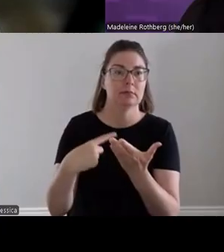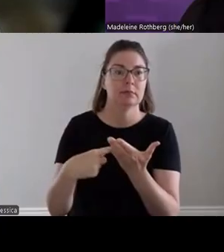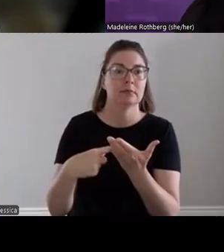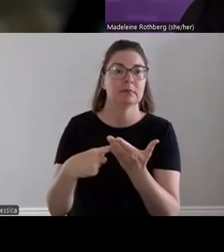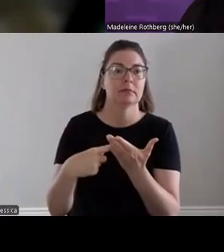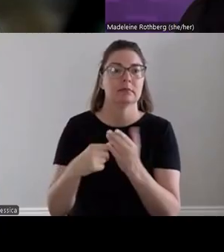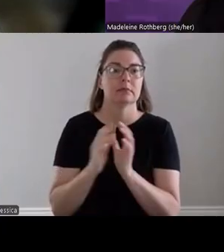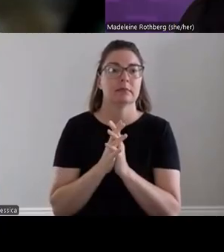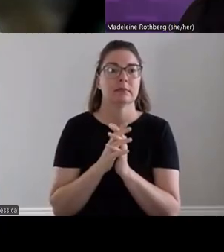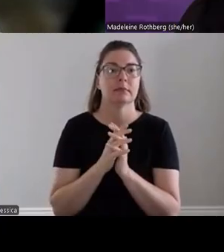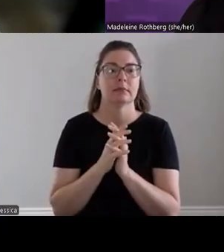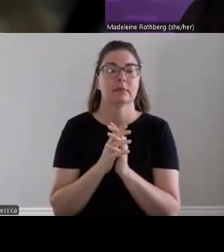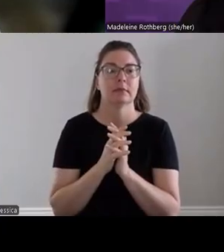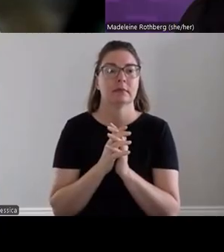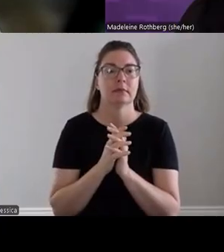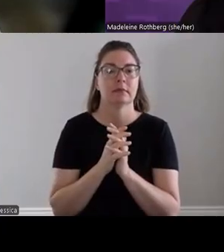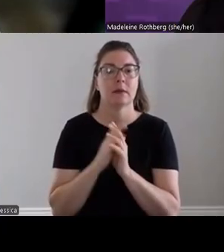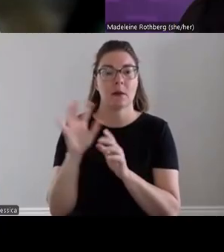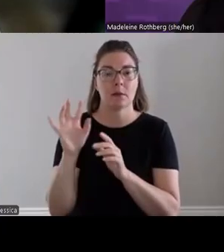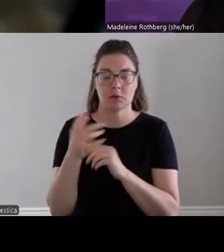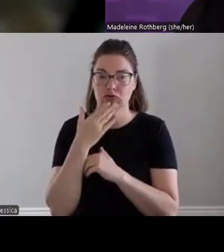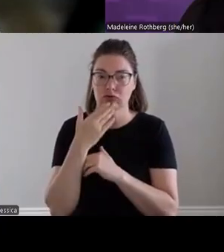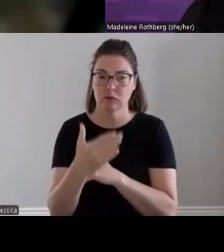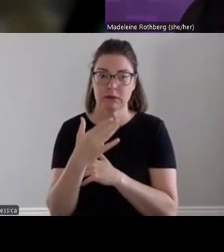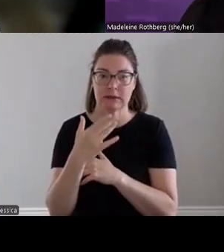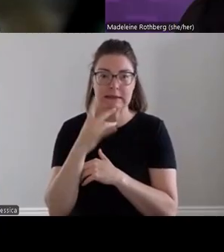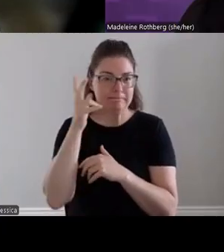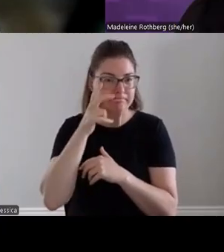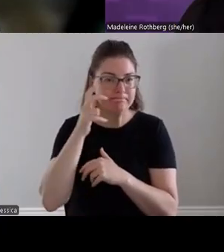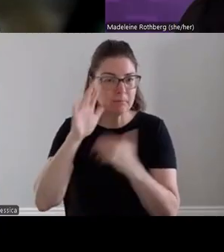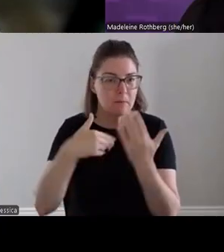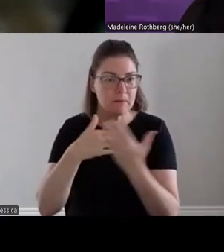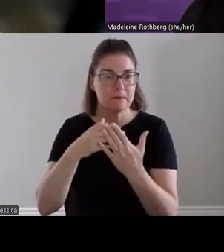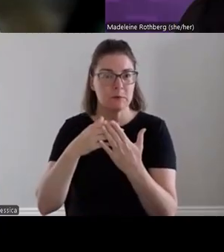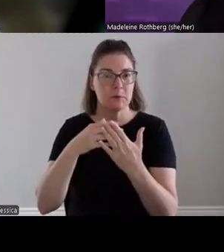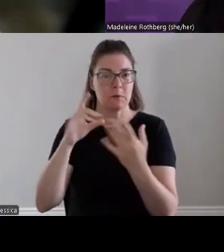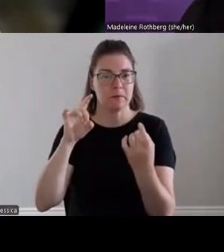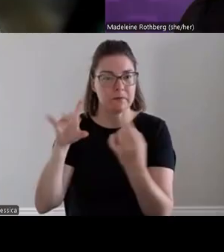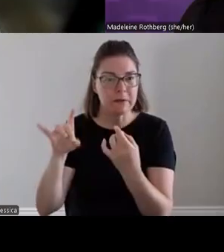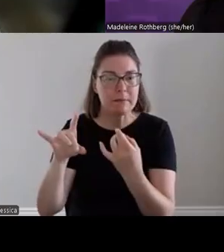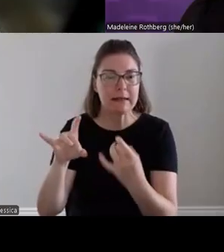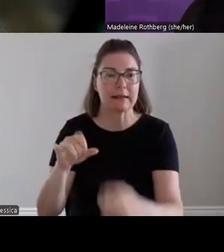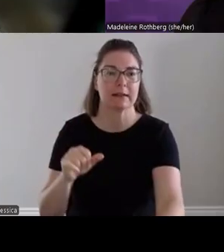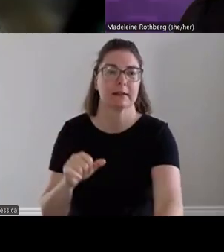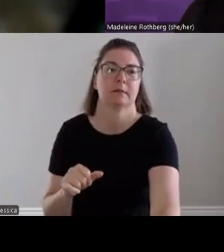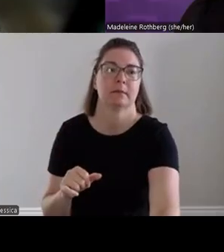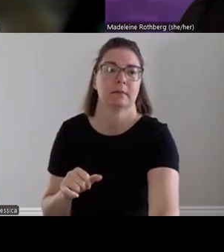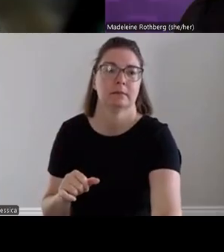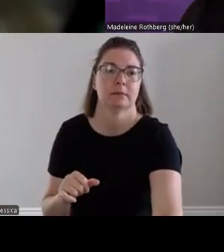And it's been really great listening to all of your insights and letting, um, and having all of you share your knowledge.